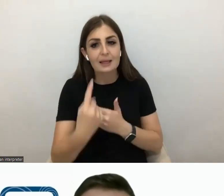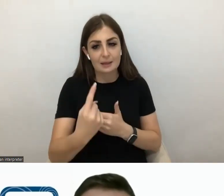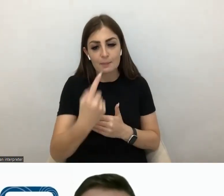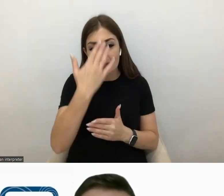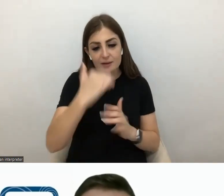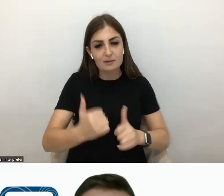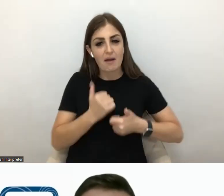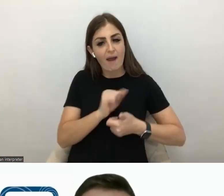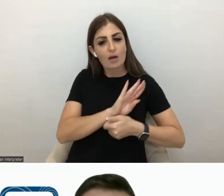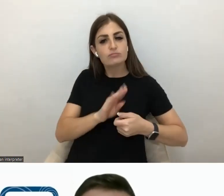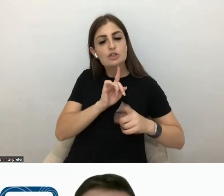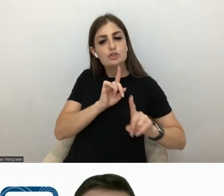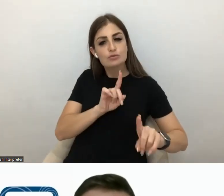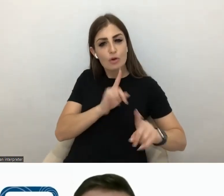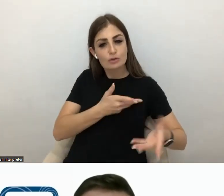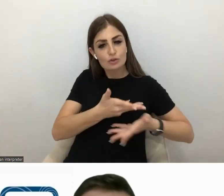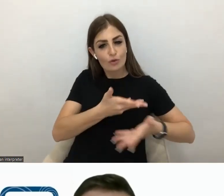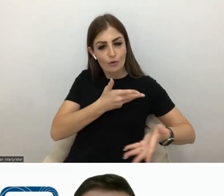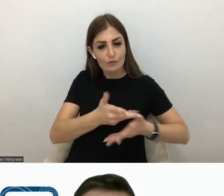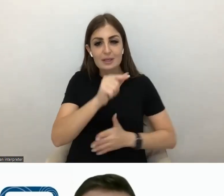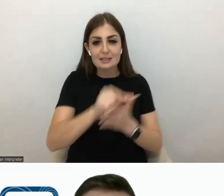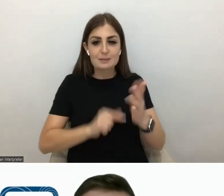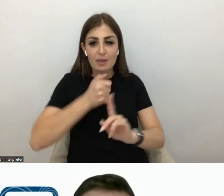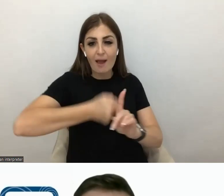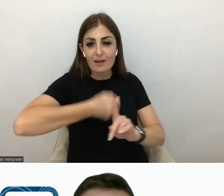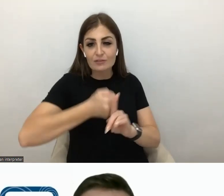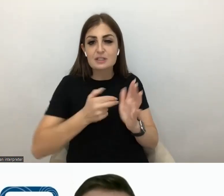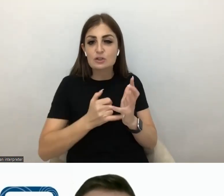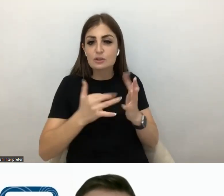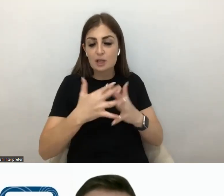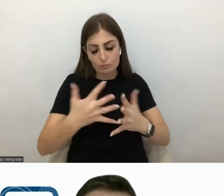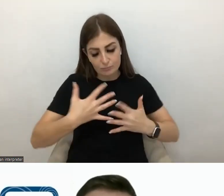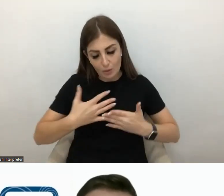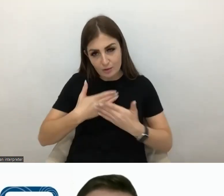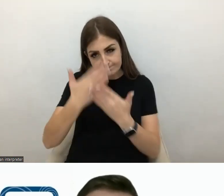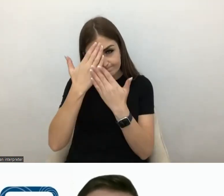Advice Service and Disability Advocacy NSW we'd like to acknowledge the traditional owners